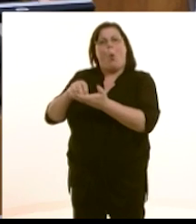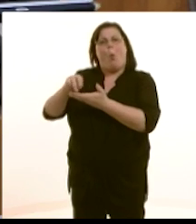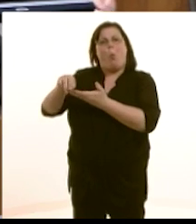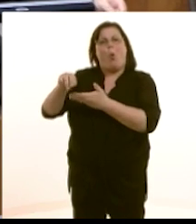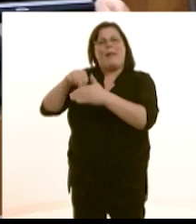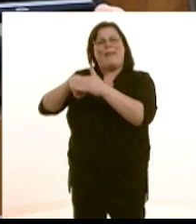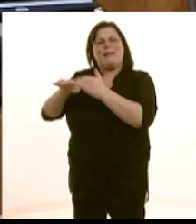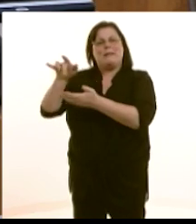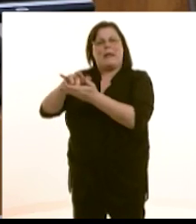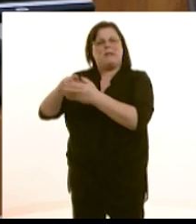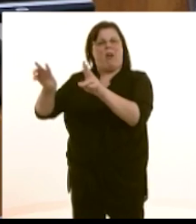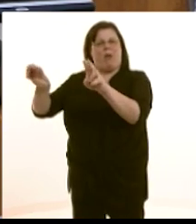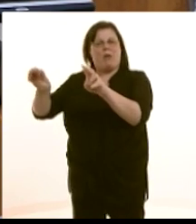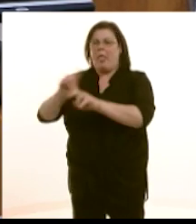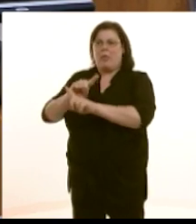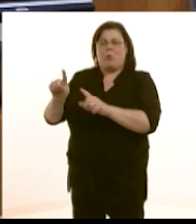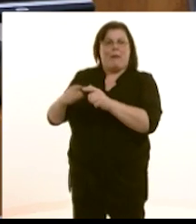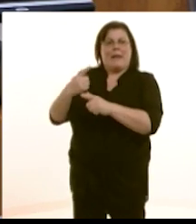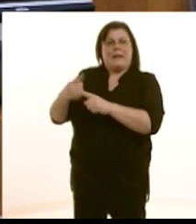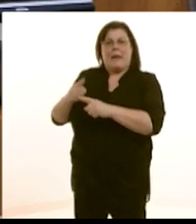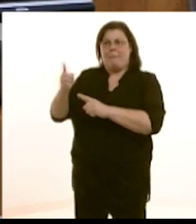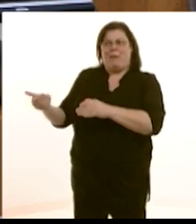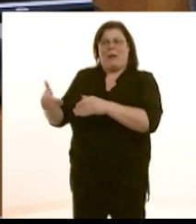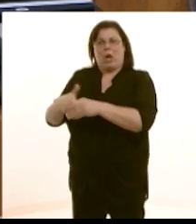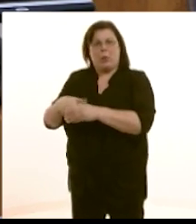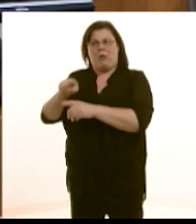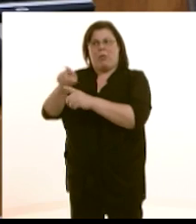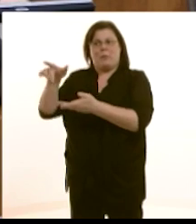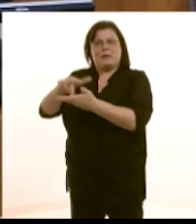which are not A&E departments, but they are included in the figures, and that helps, then,